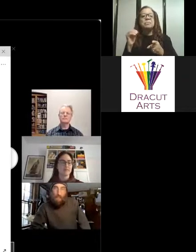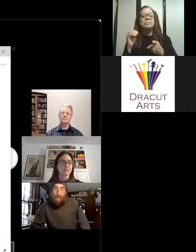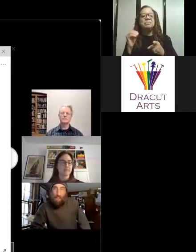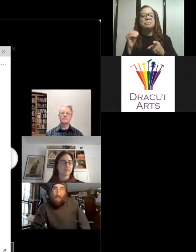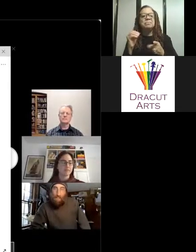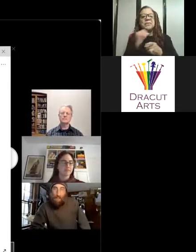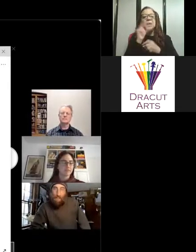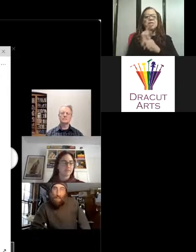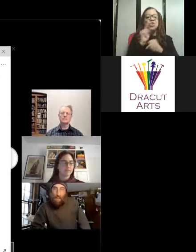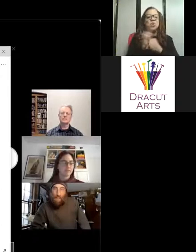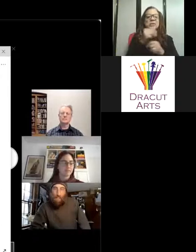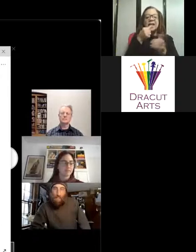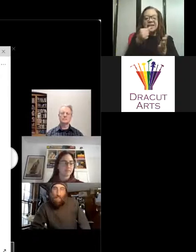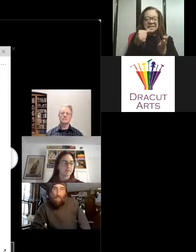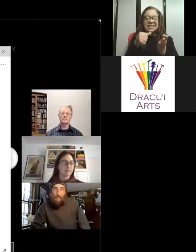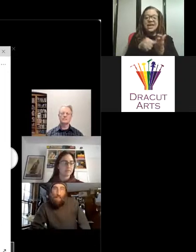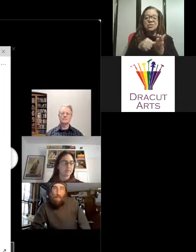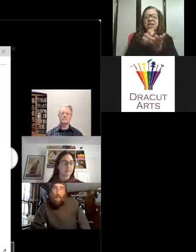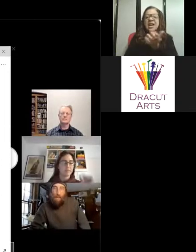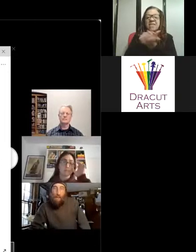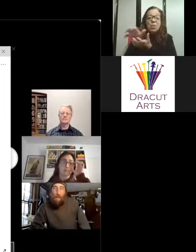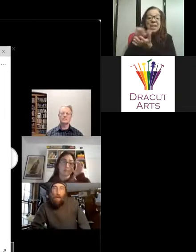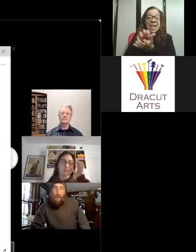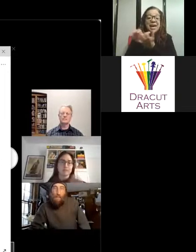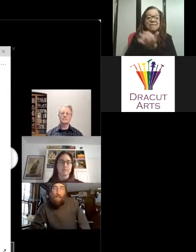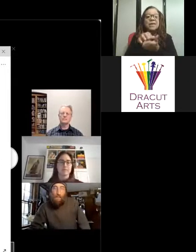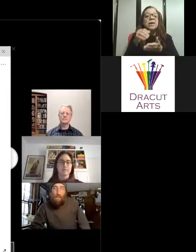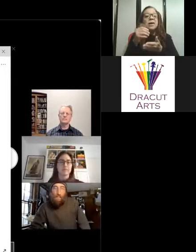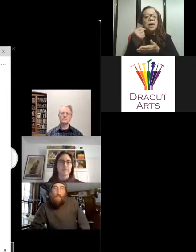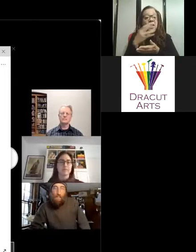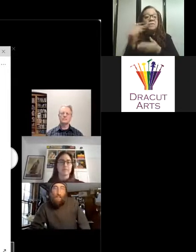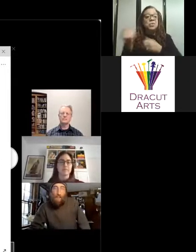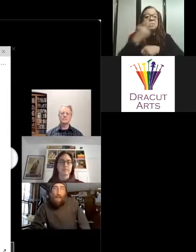his letters, and they would laugh at this! "Some days ago Commissary Sergeant Hilton